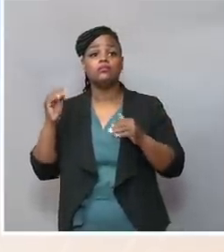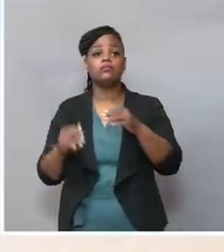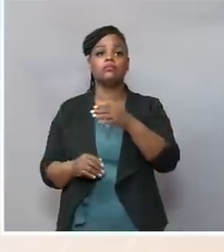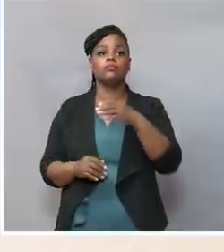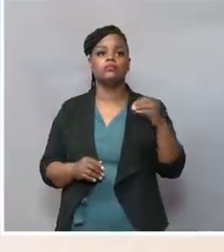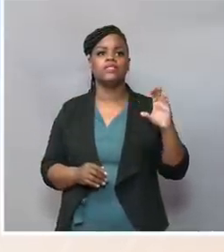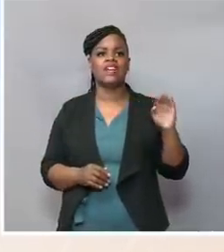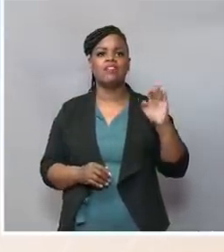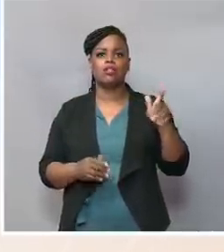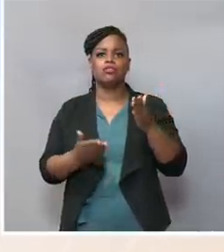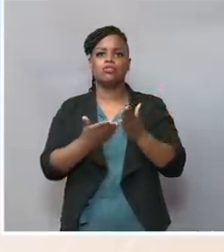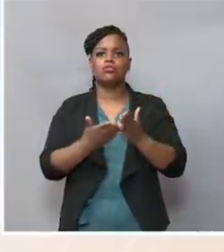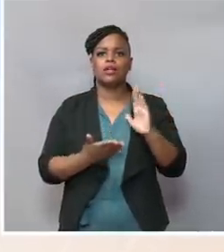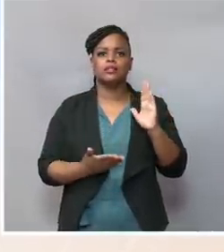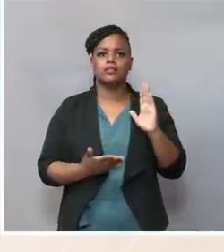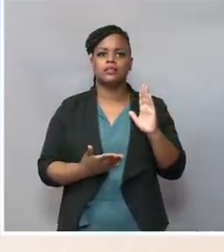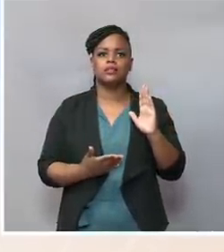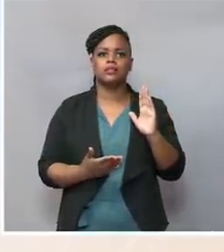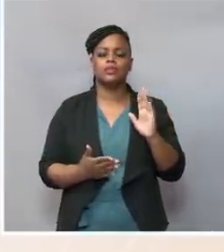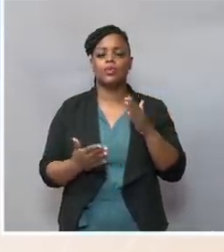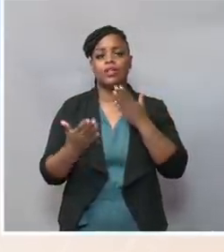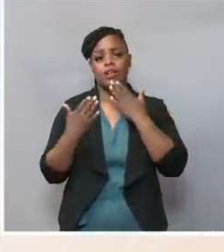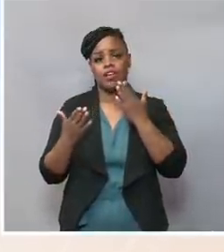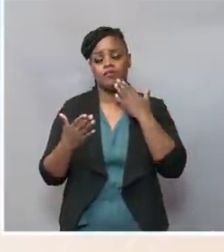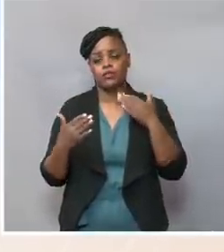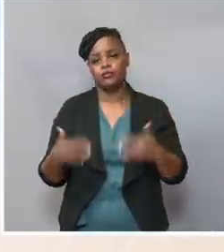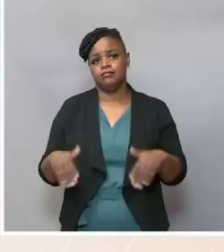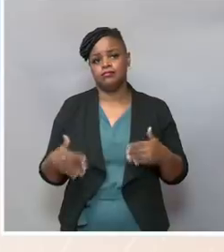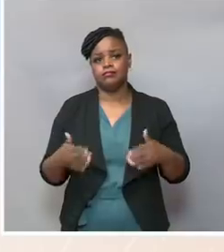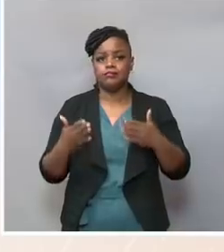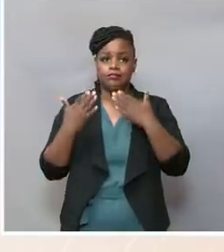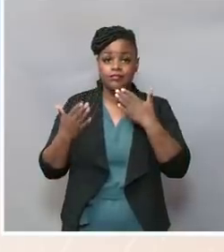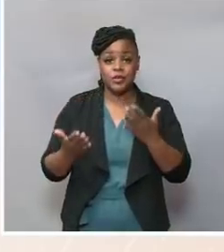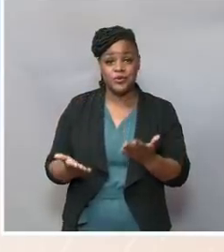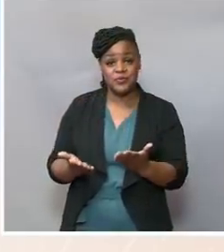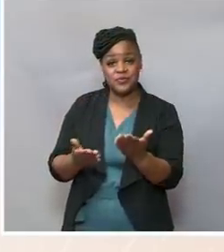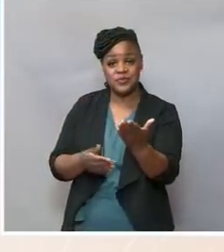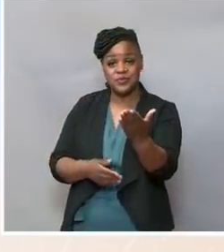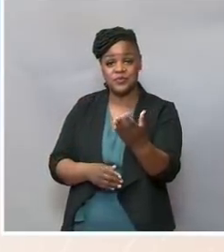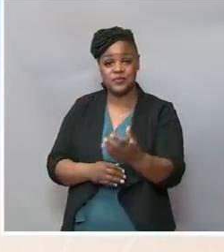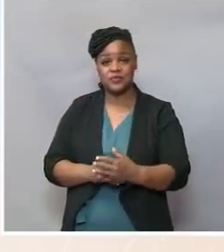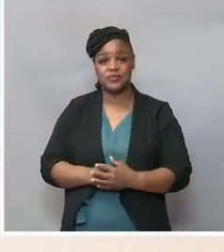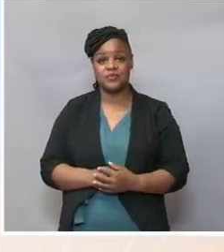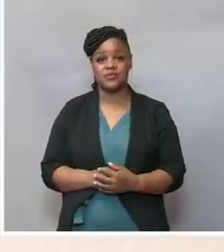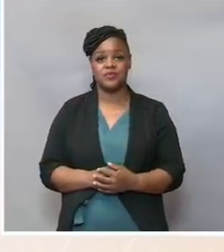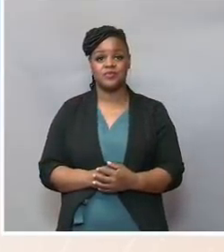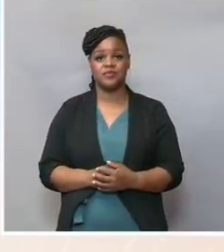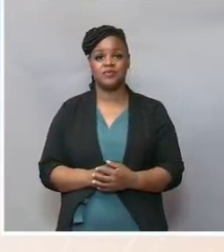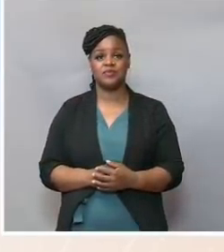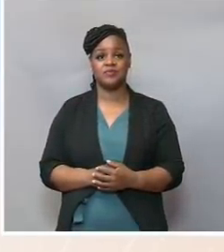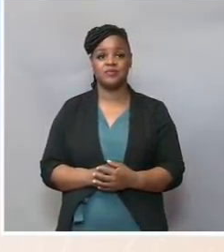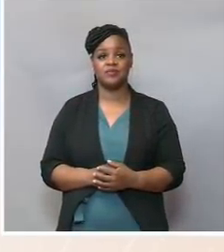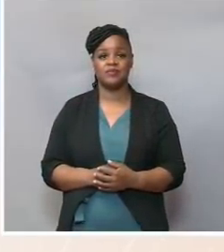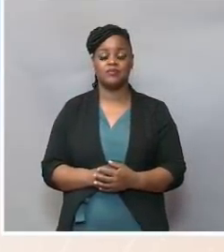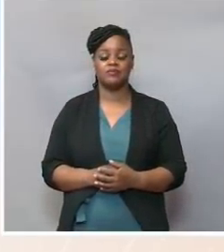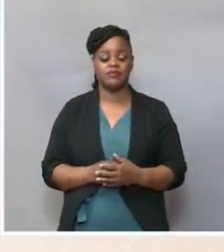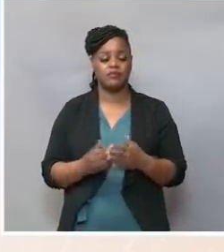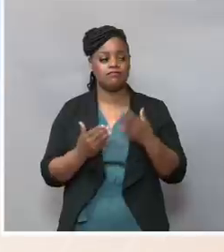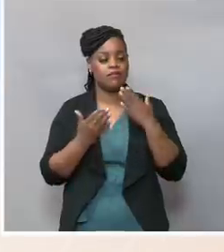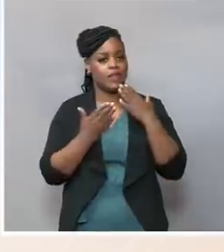Thank you very much, everybody. Back to you, Dr. Lowe. Dr. Lowe: Thank you, Cass. It's always wonderful to hear about one of the stories